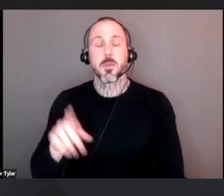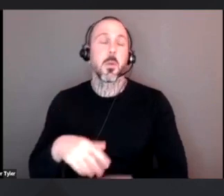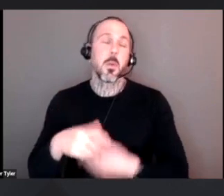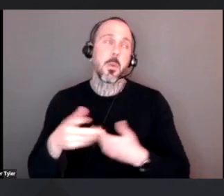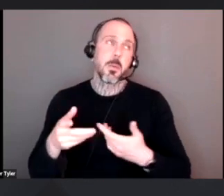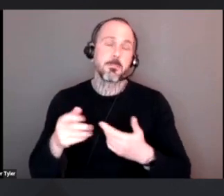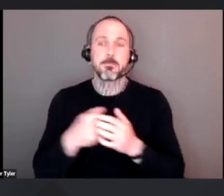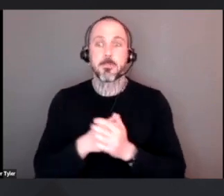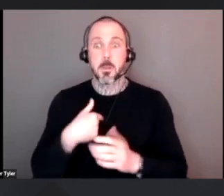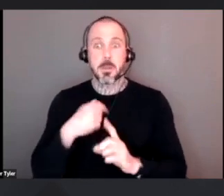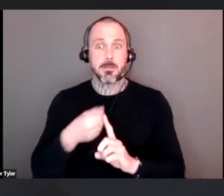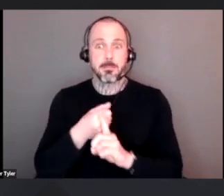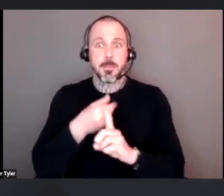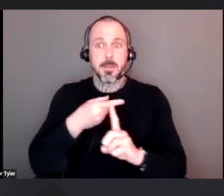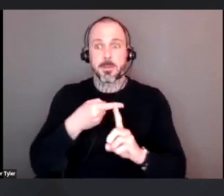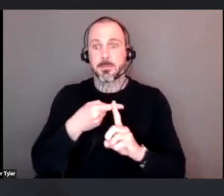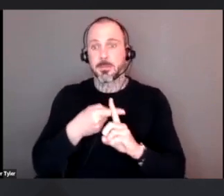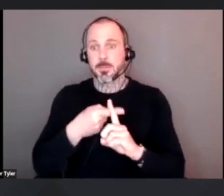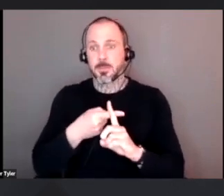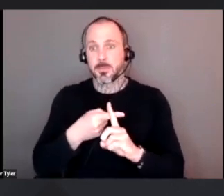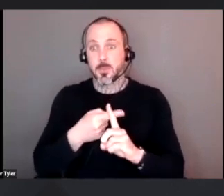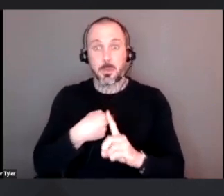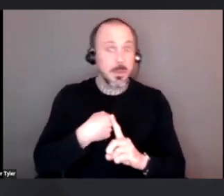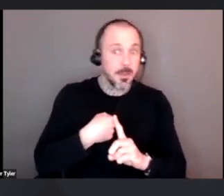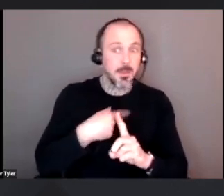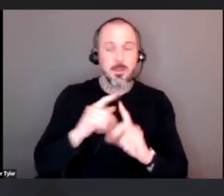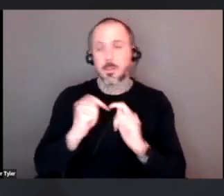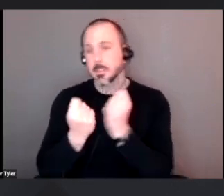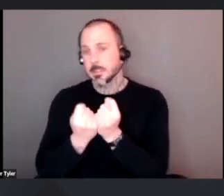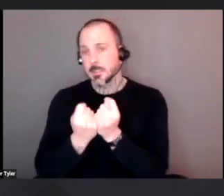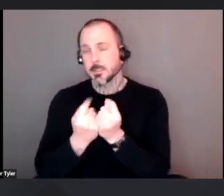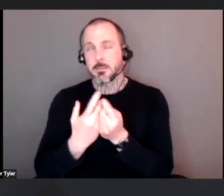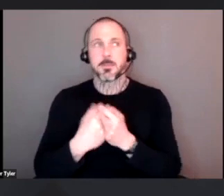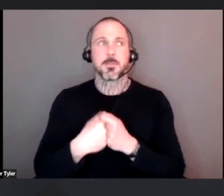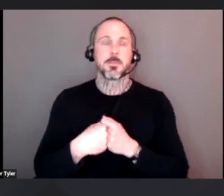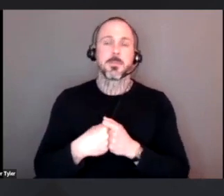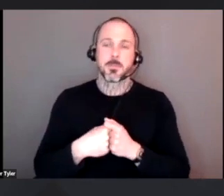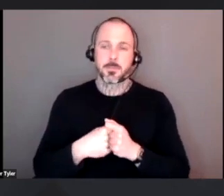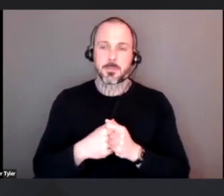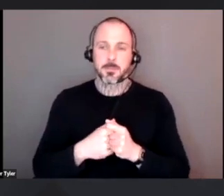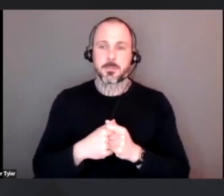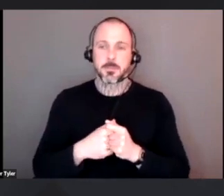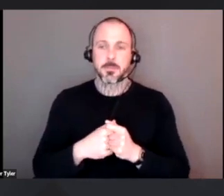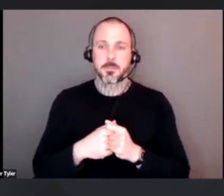it really helps us feel good in the community that we're, you know, we're really supporting the community and not just some of the community.